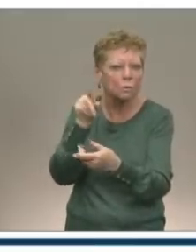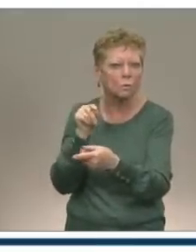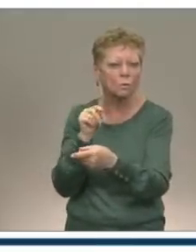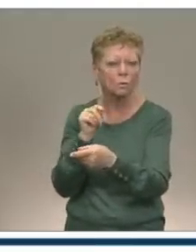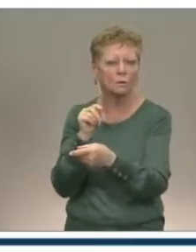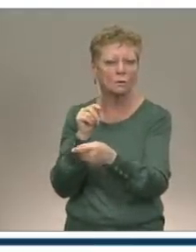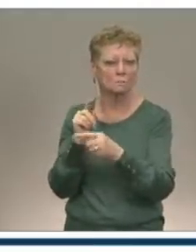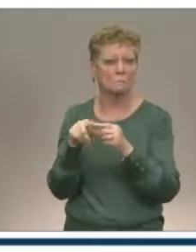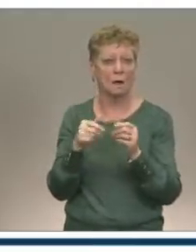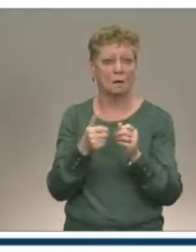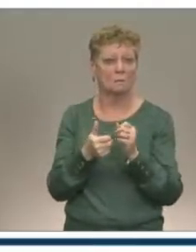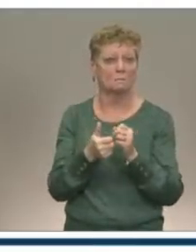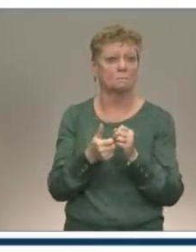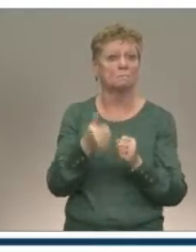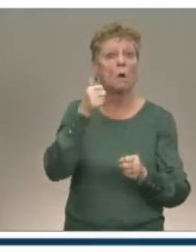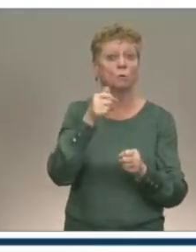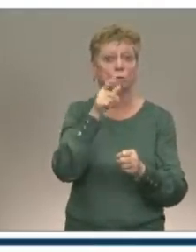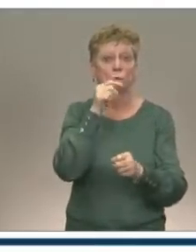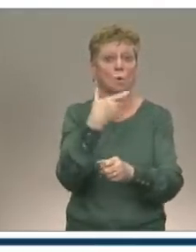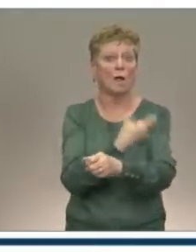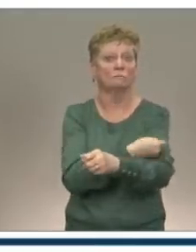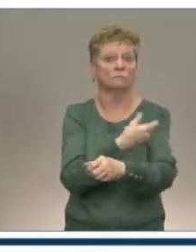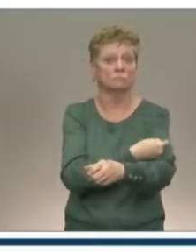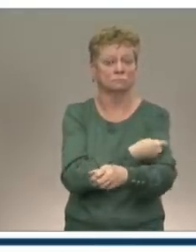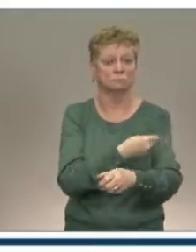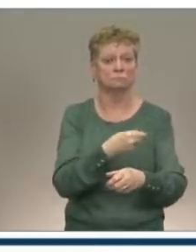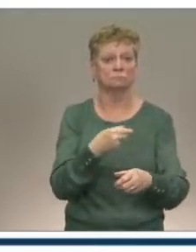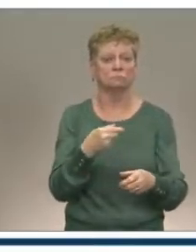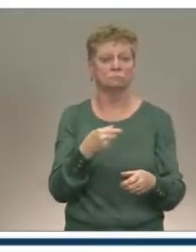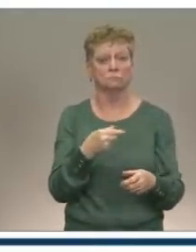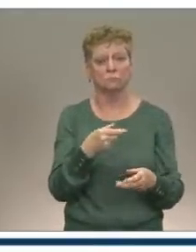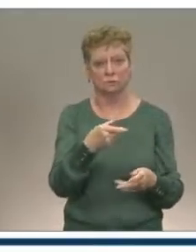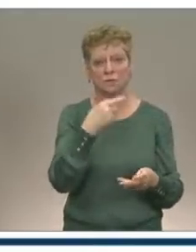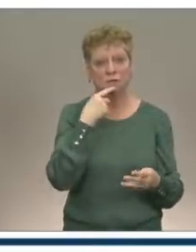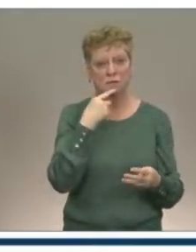high levels of vaccine coverage would argue that they're that those numbers are going to be small